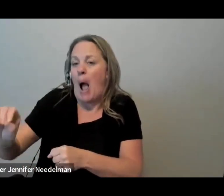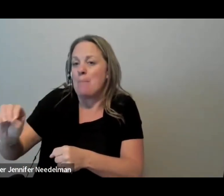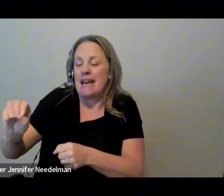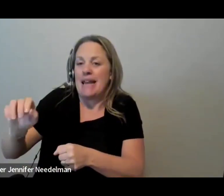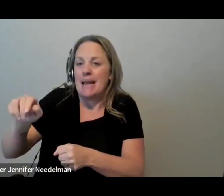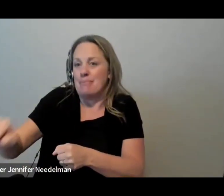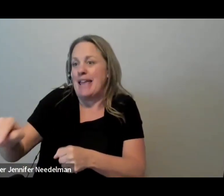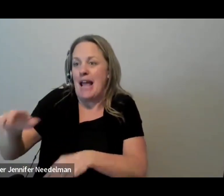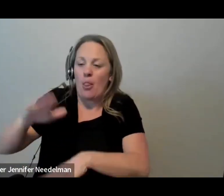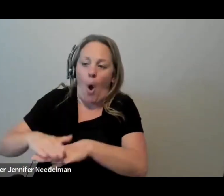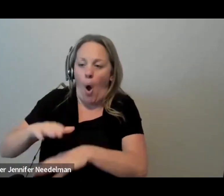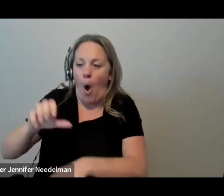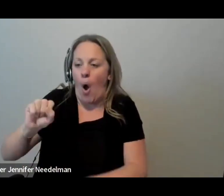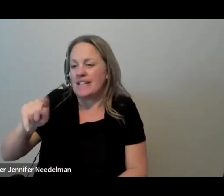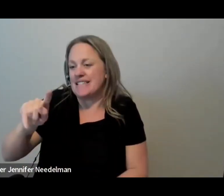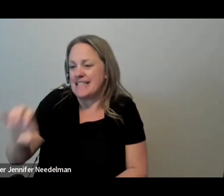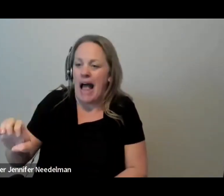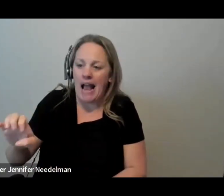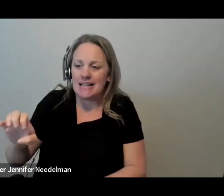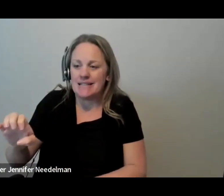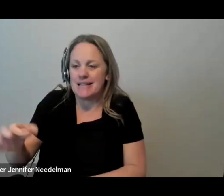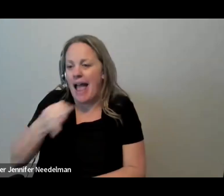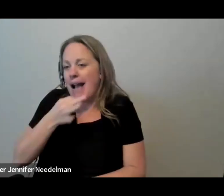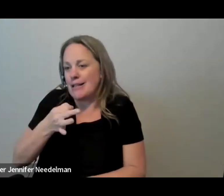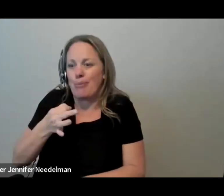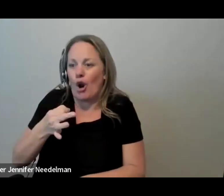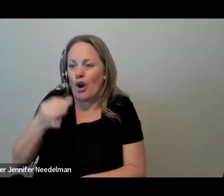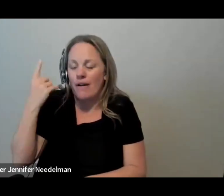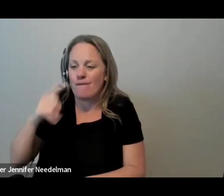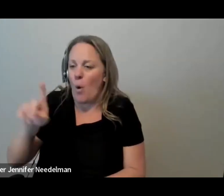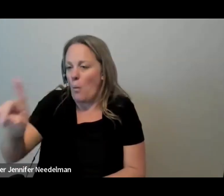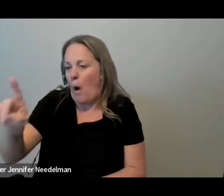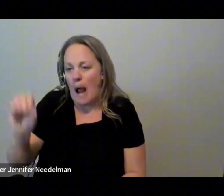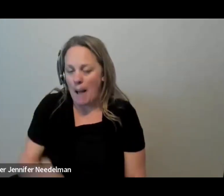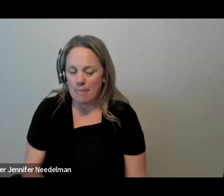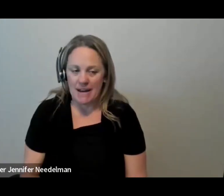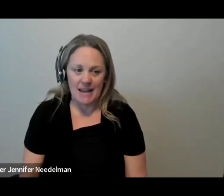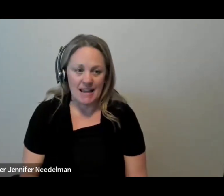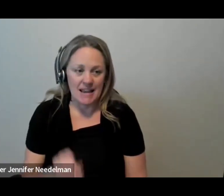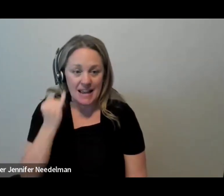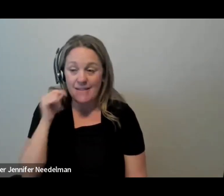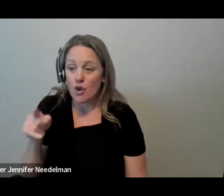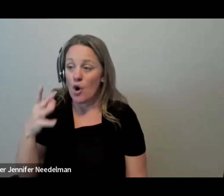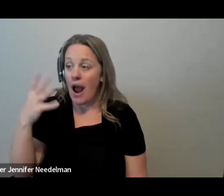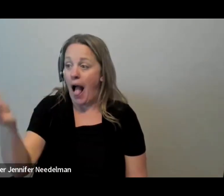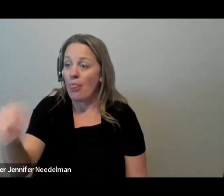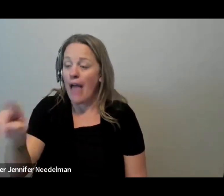onsite subject matter expert for one company. If you're out there auditing, auditing day in